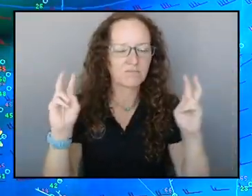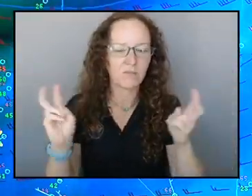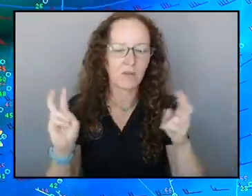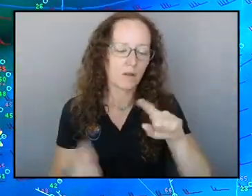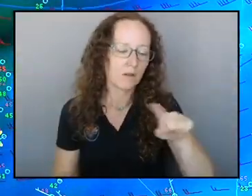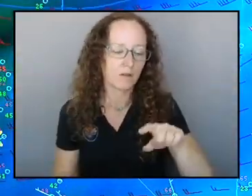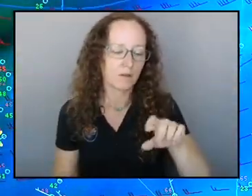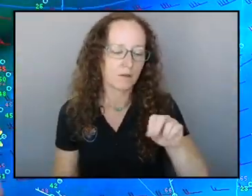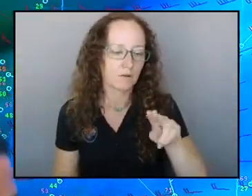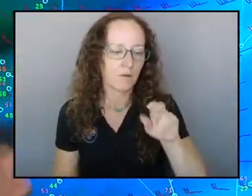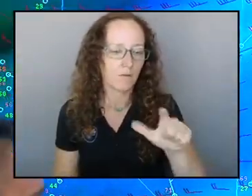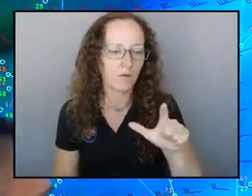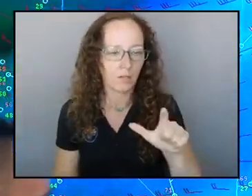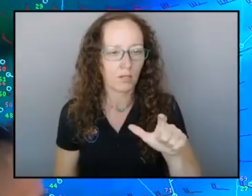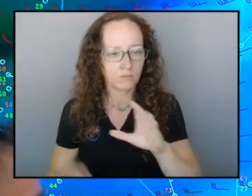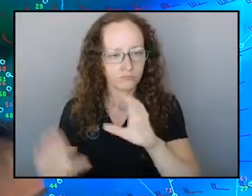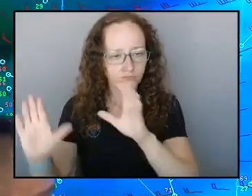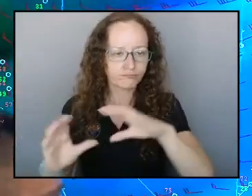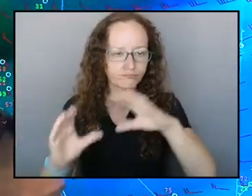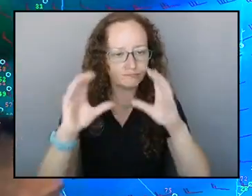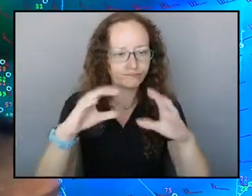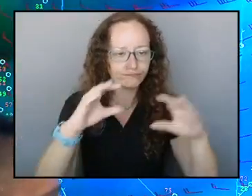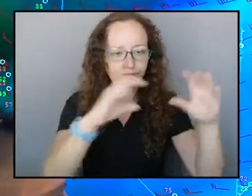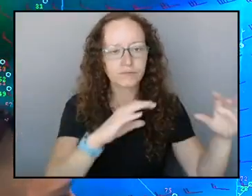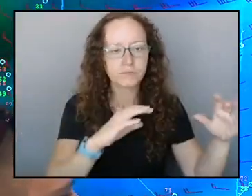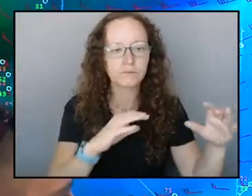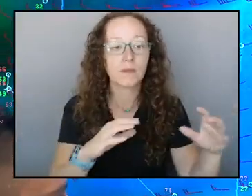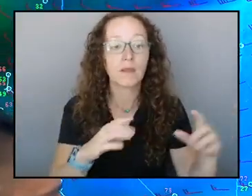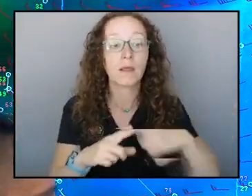the heightened winds that we have here aloft are going to